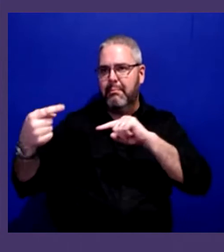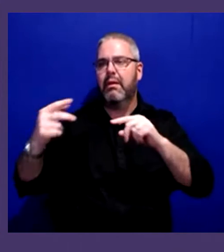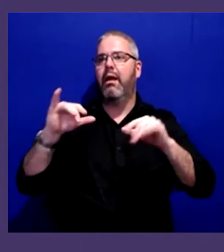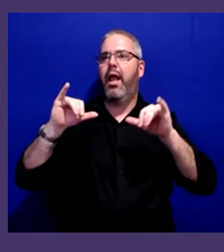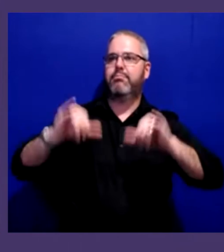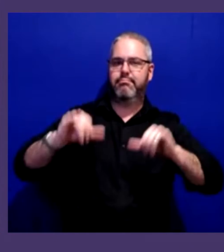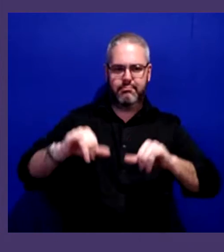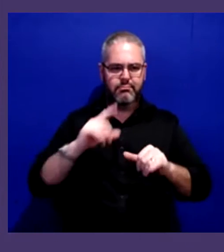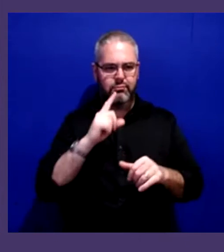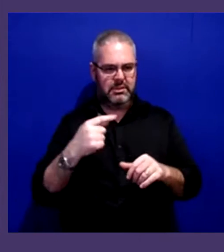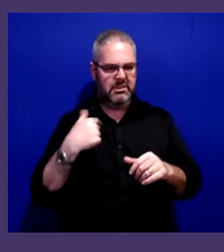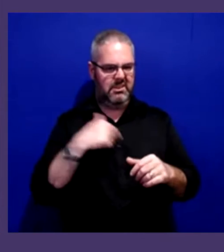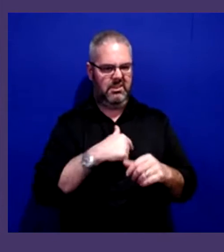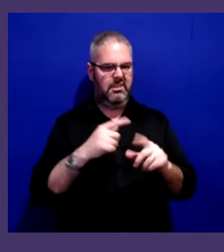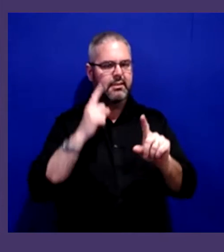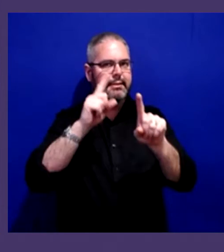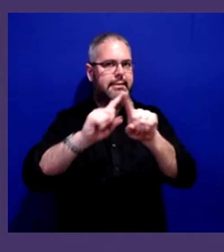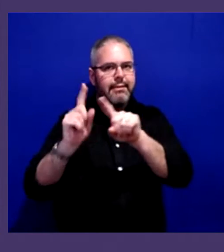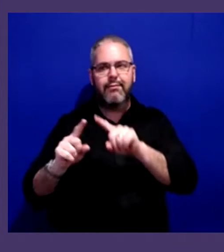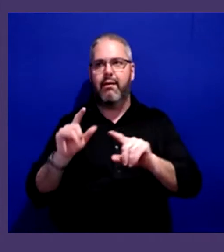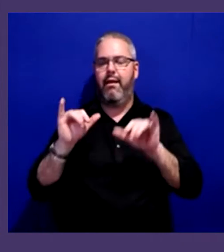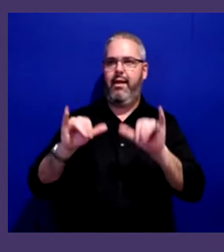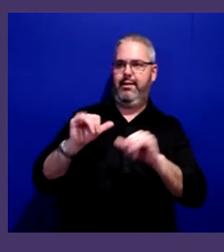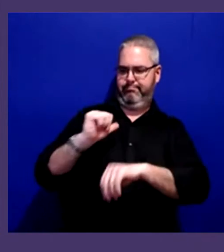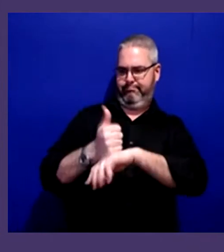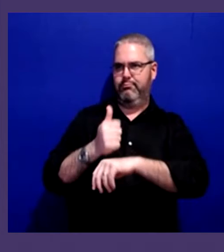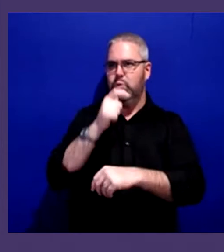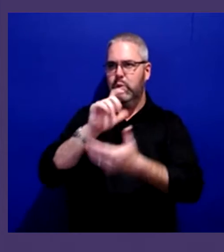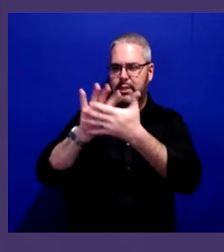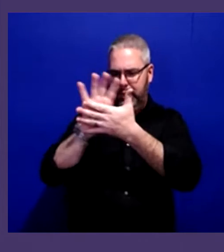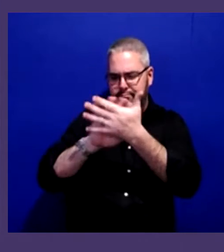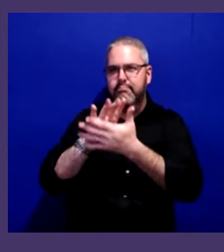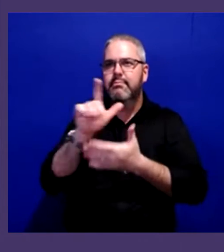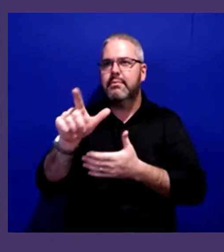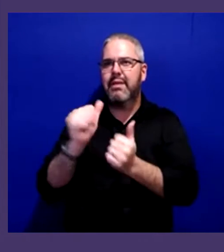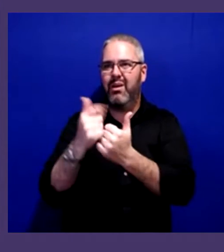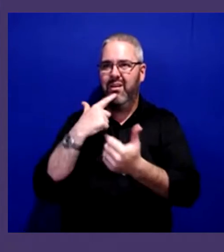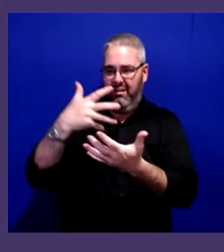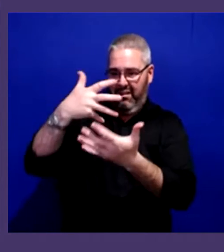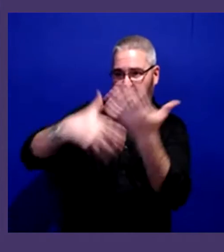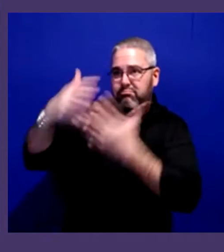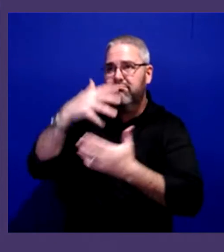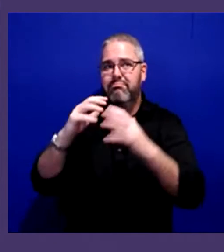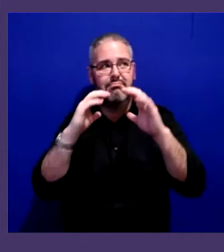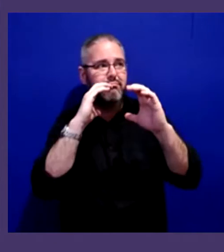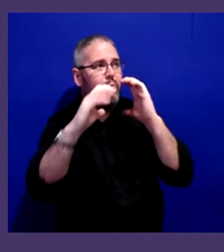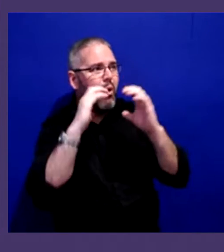and a population that differs in how they socialize, communicate, think and learn.